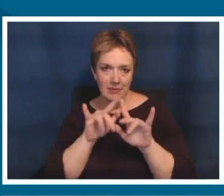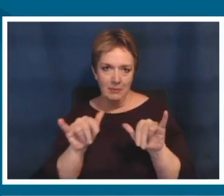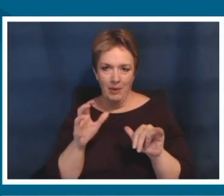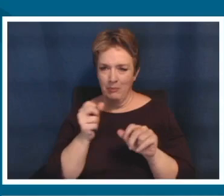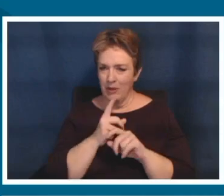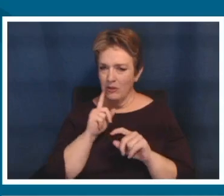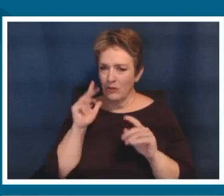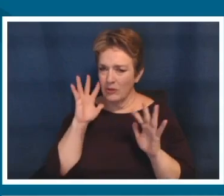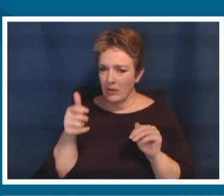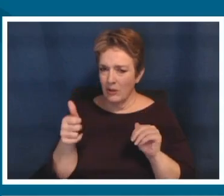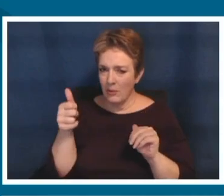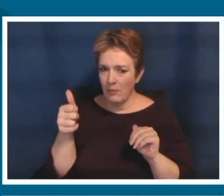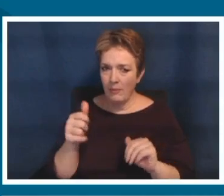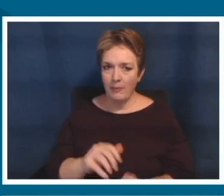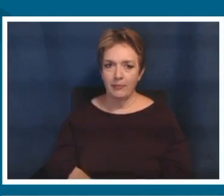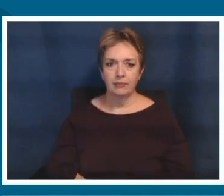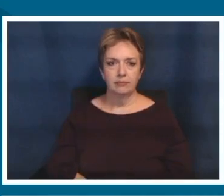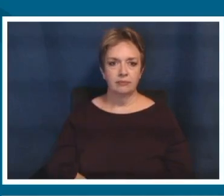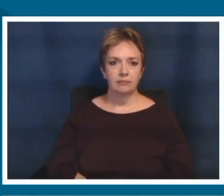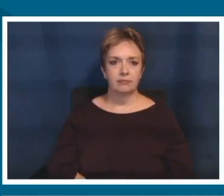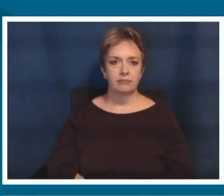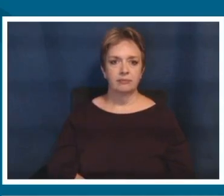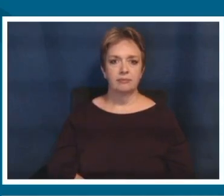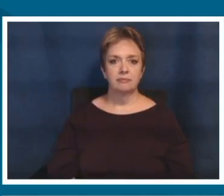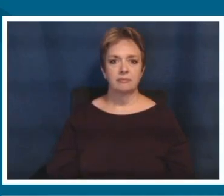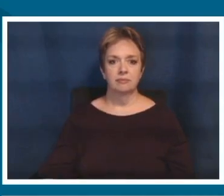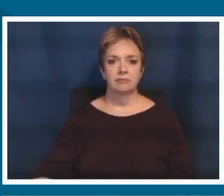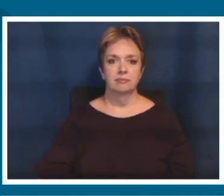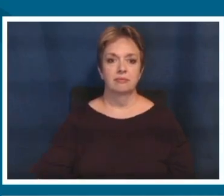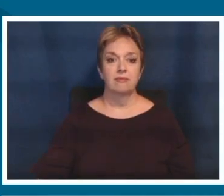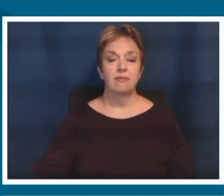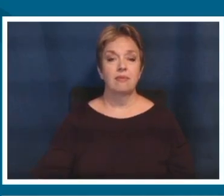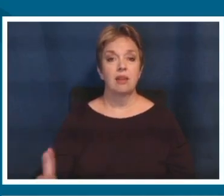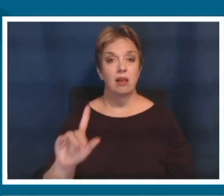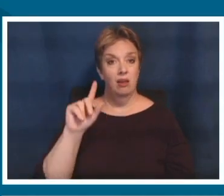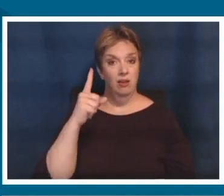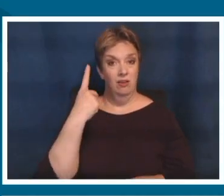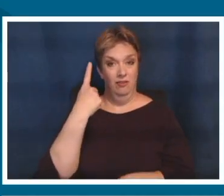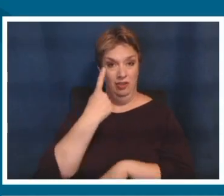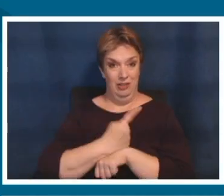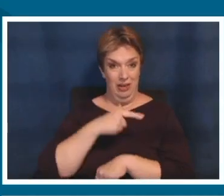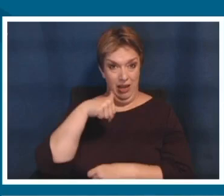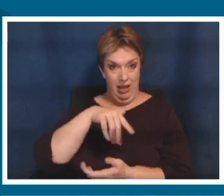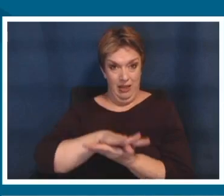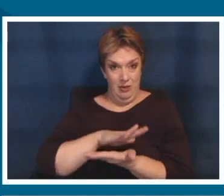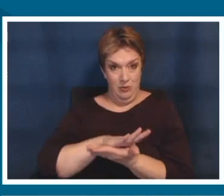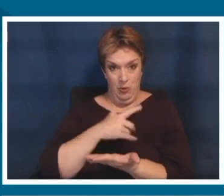the first the first day at this school i